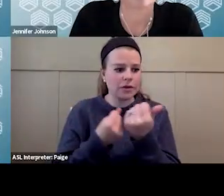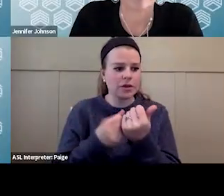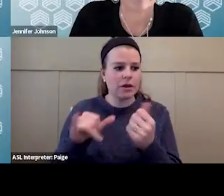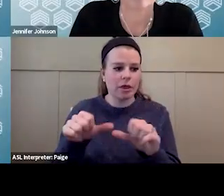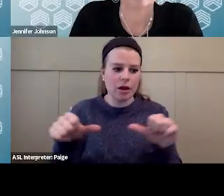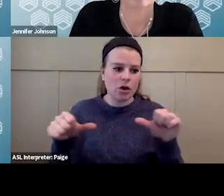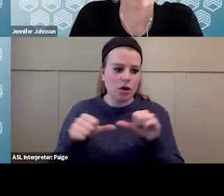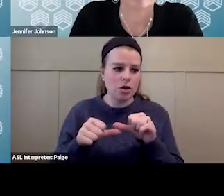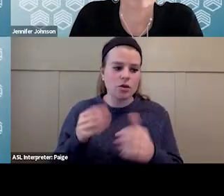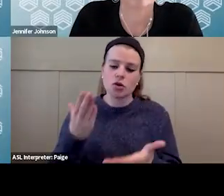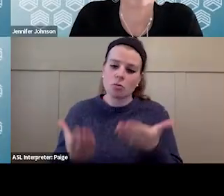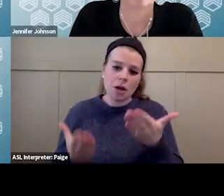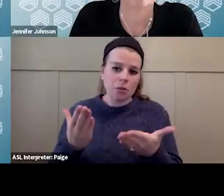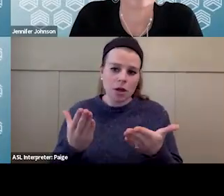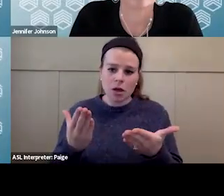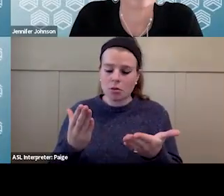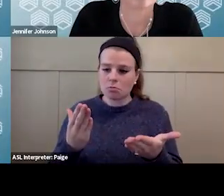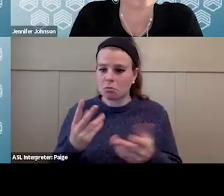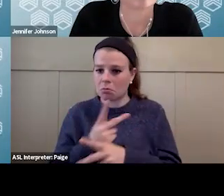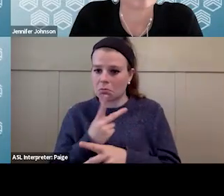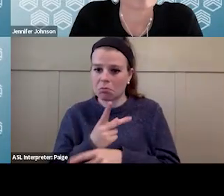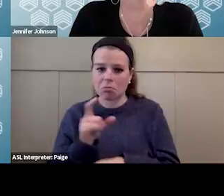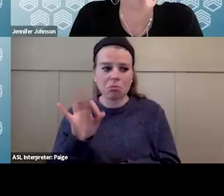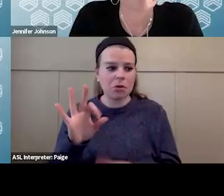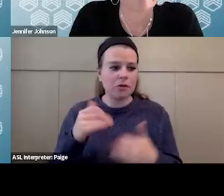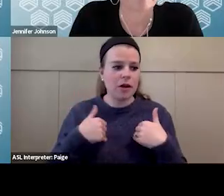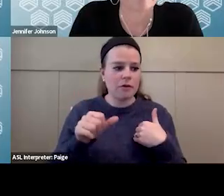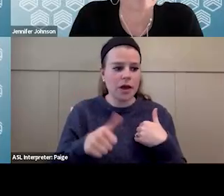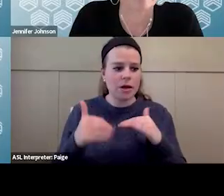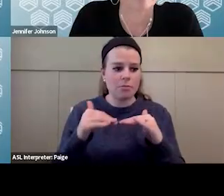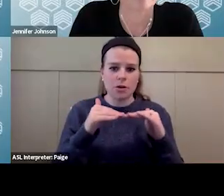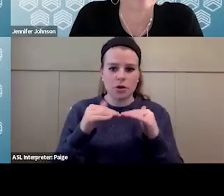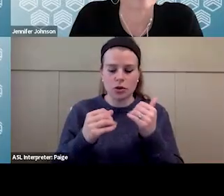So you may wanna find out if there are, um, any, any peer support specialists